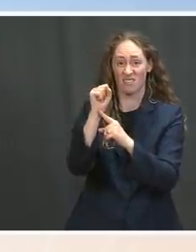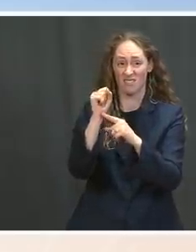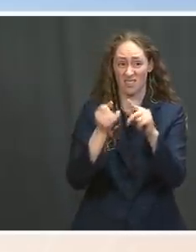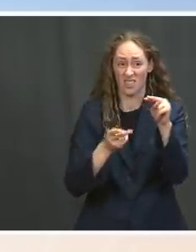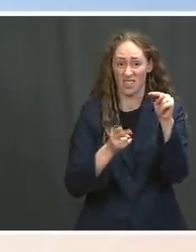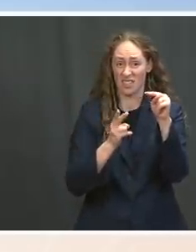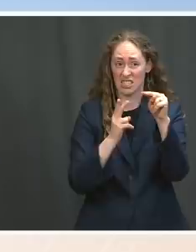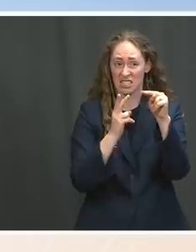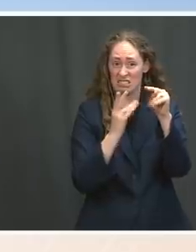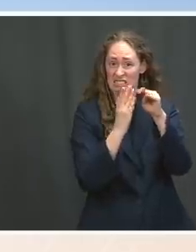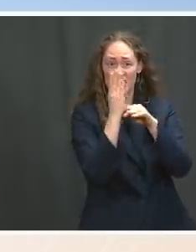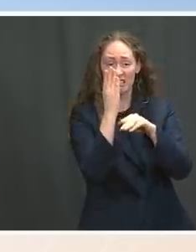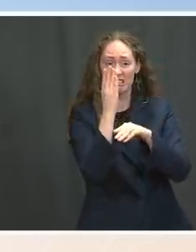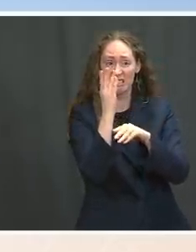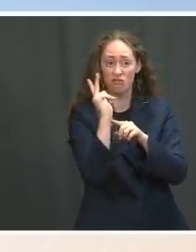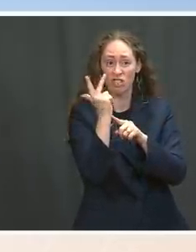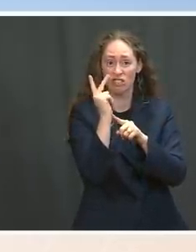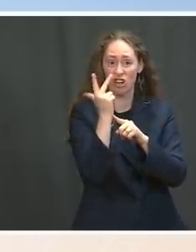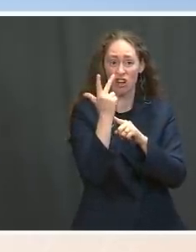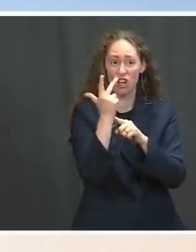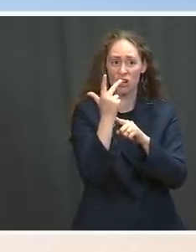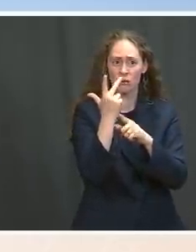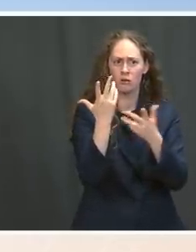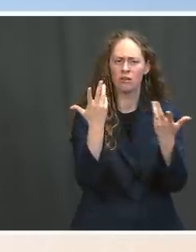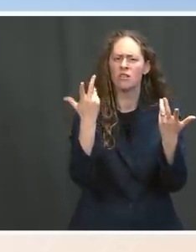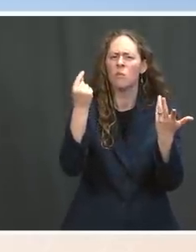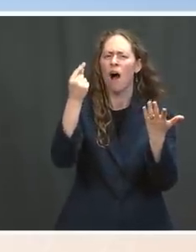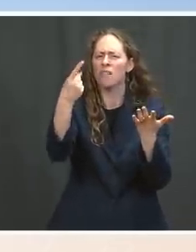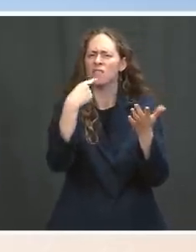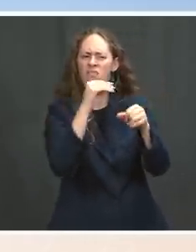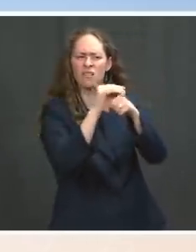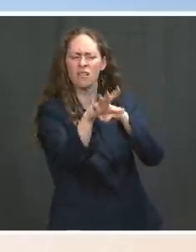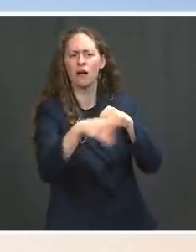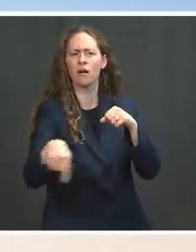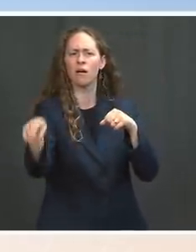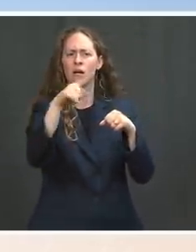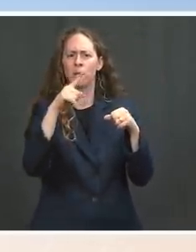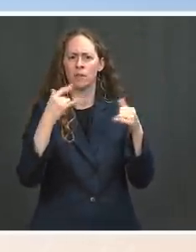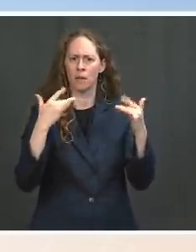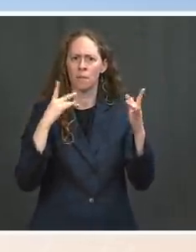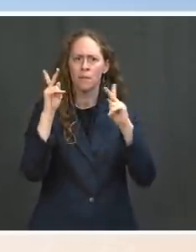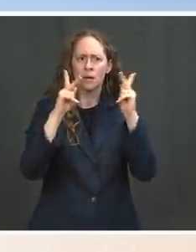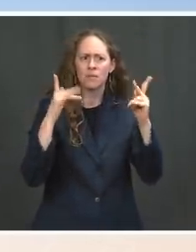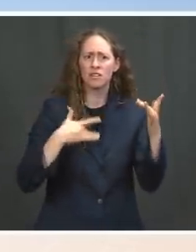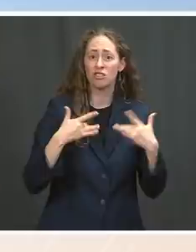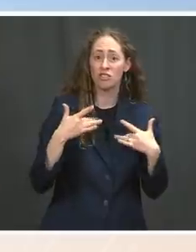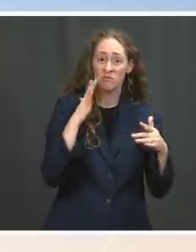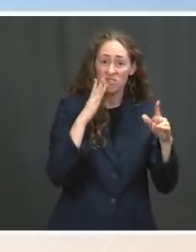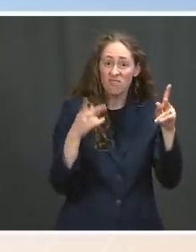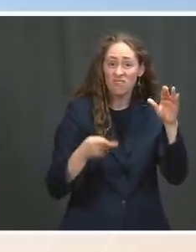who are worried about how this is going to impact their wallet? How long do you think this is going to last? And do you think prices are going to go up even further?